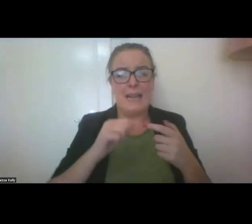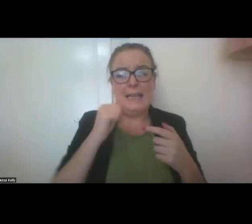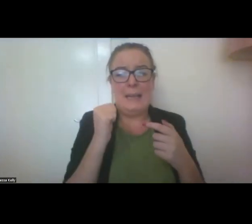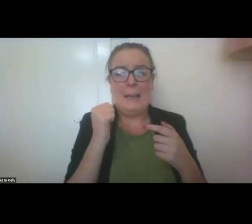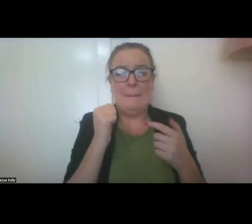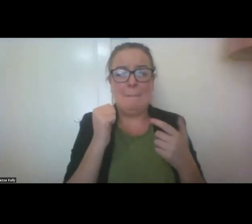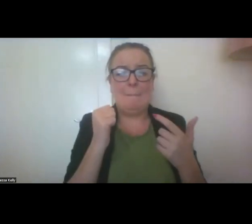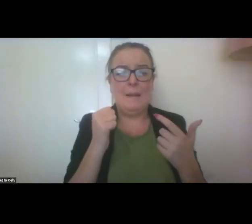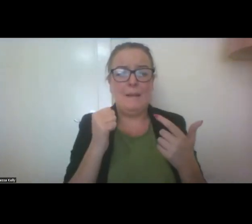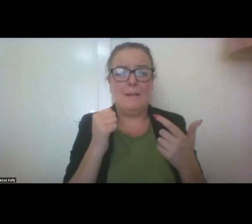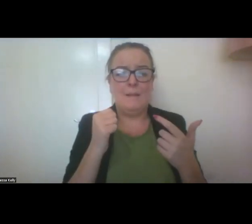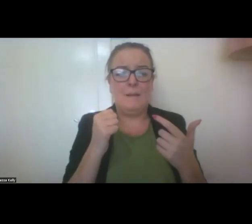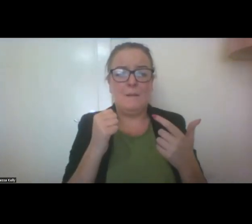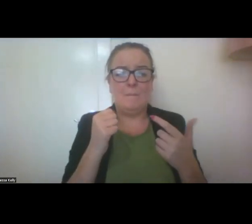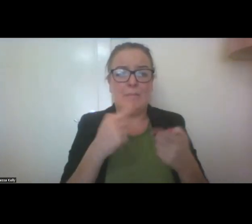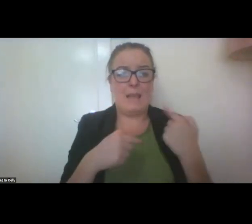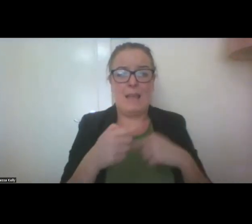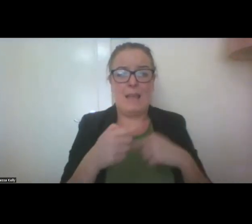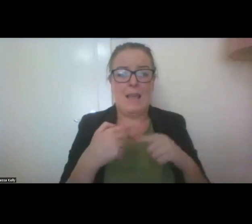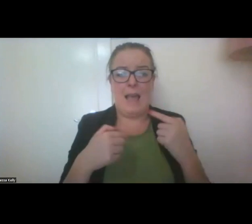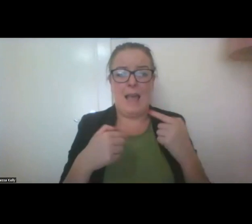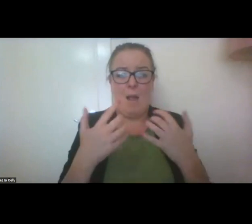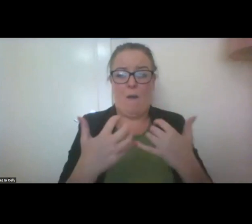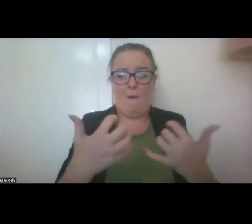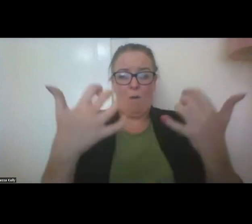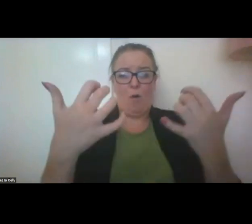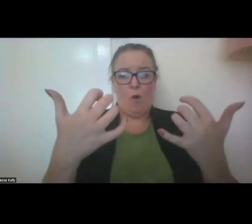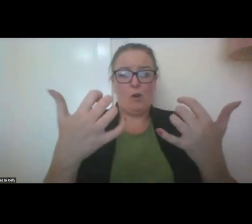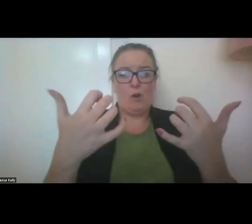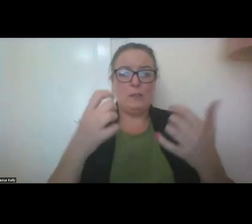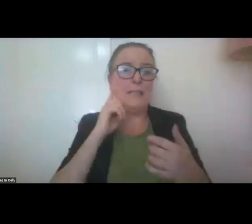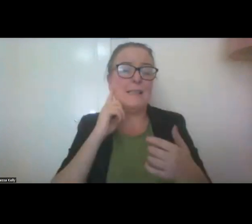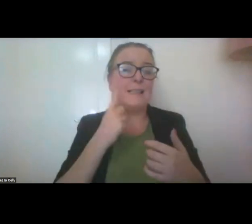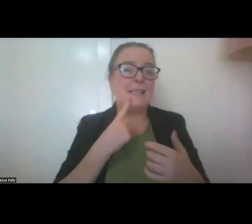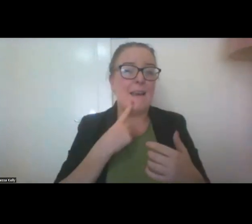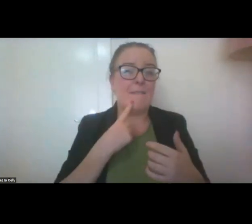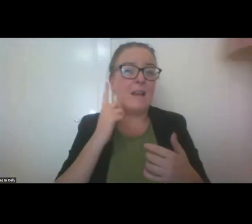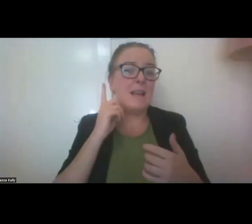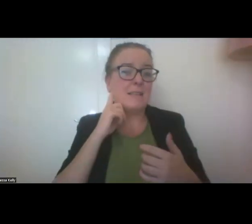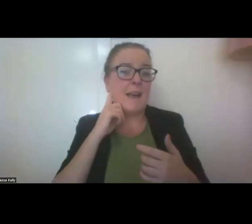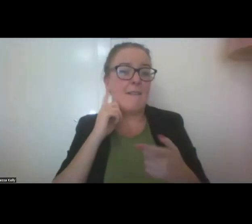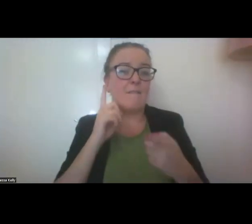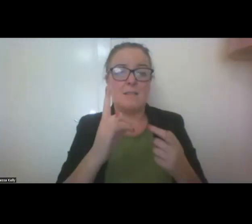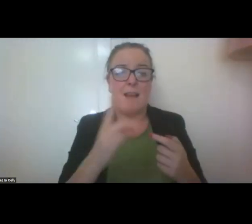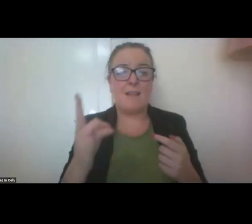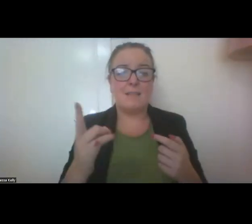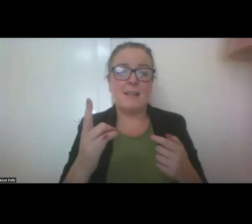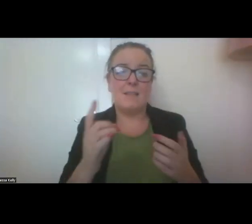of our base audience of deaf, deafened and hard of hearing? So, I think that must be close to 15 minutes.